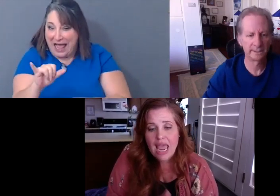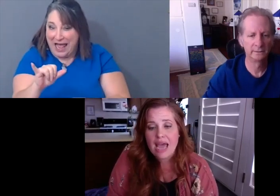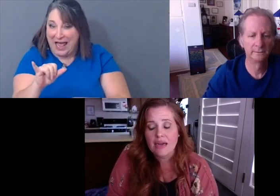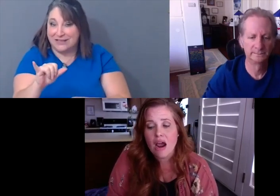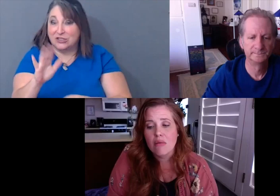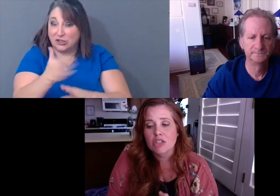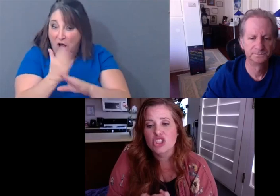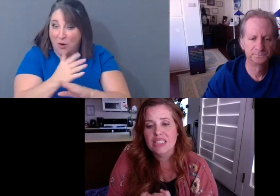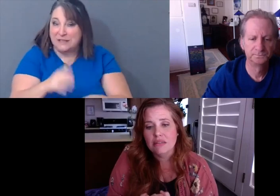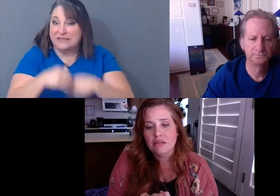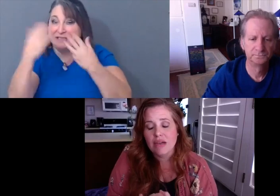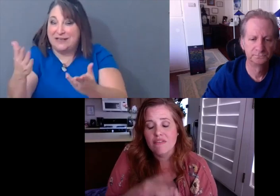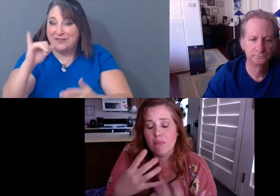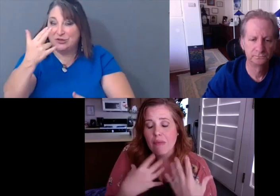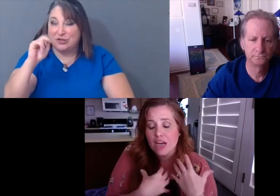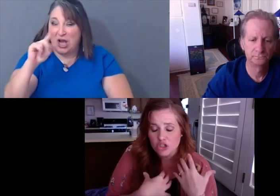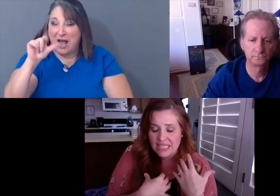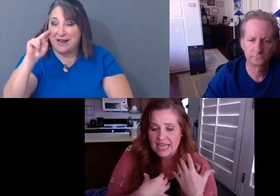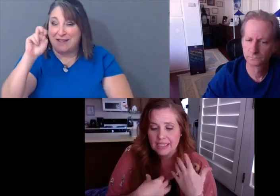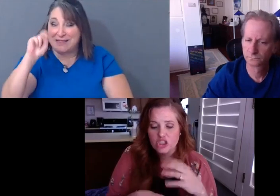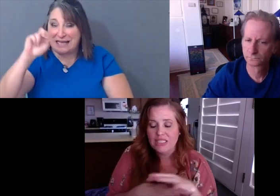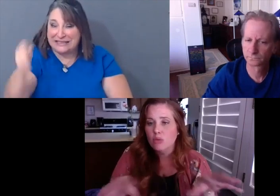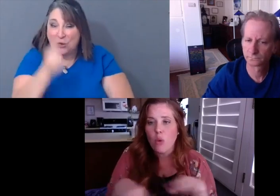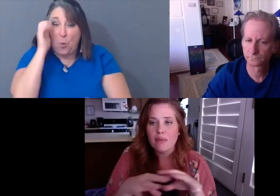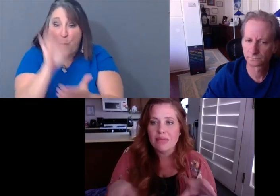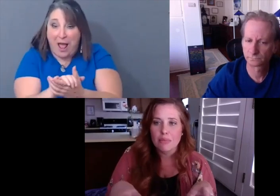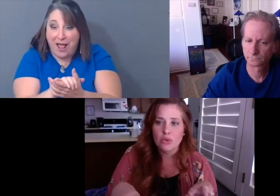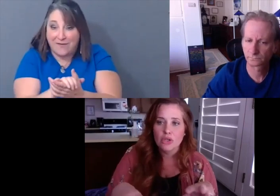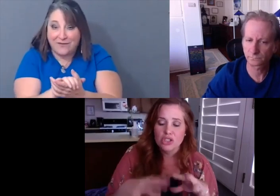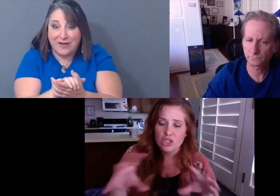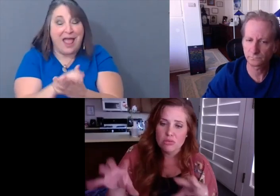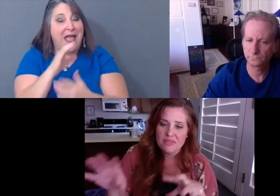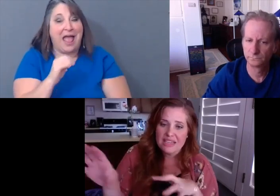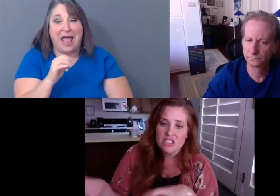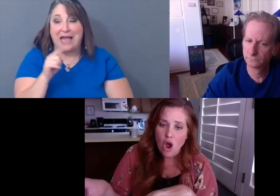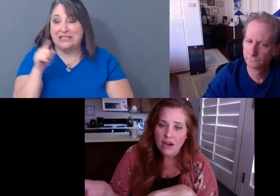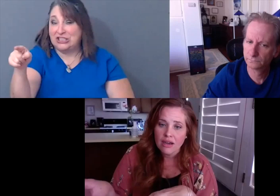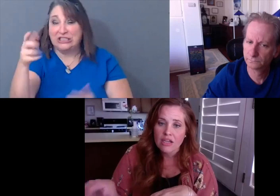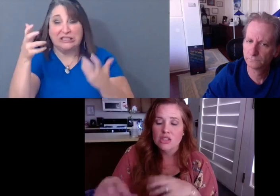And she didn't, from my understanding, she didn't want people to use that song.